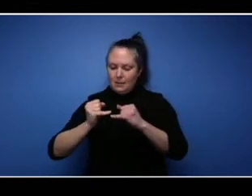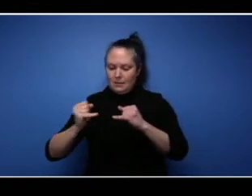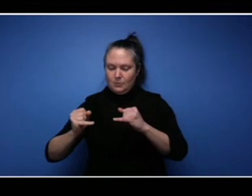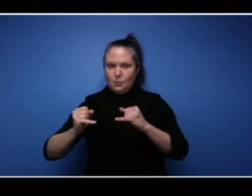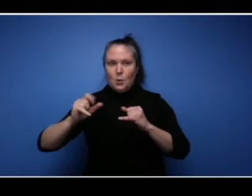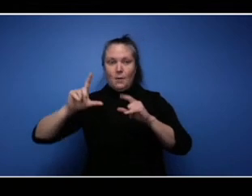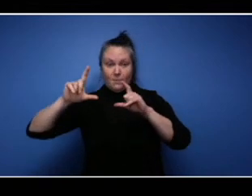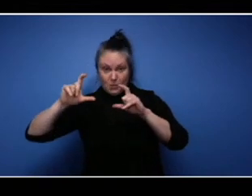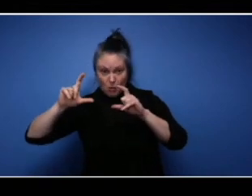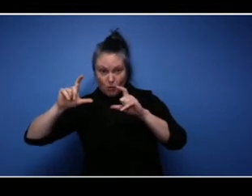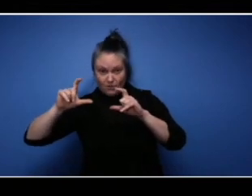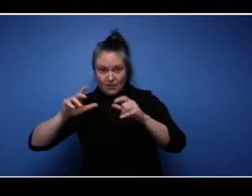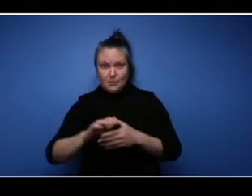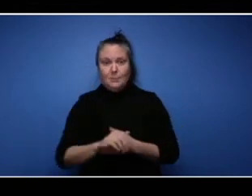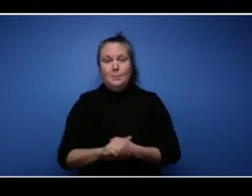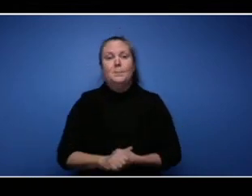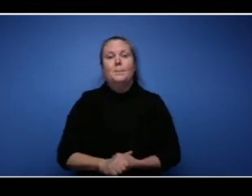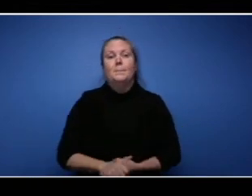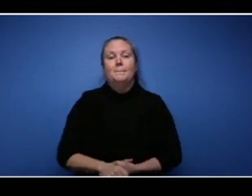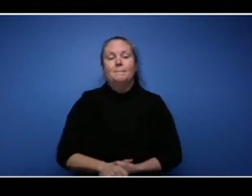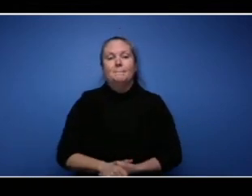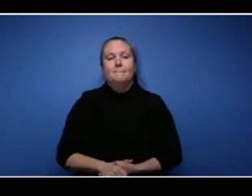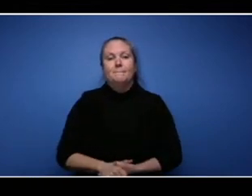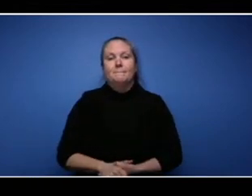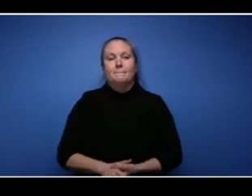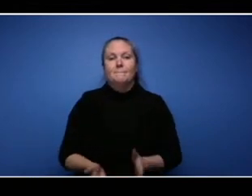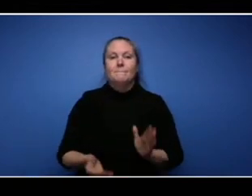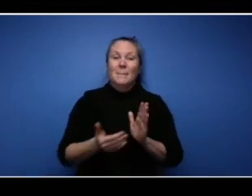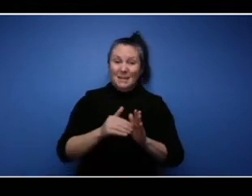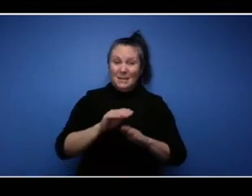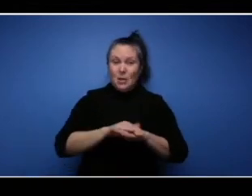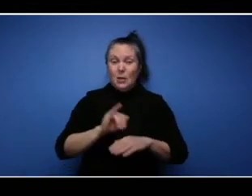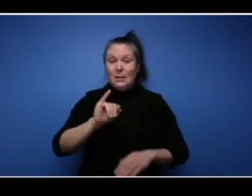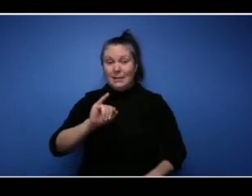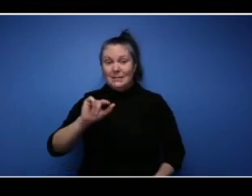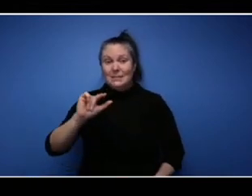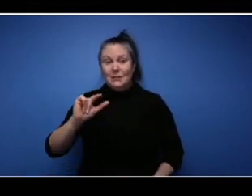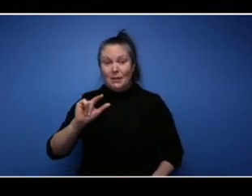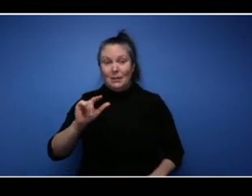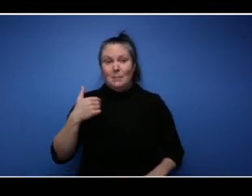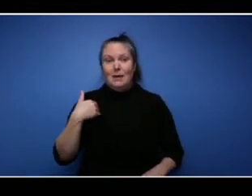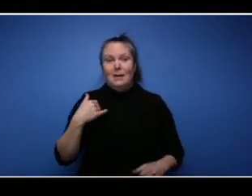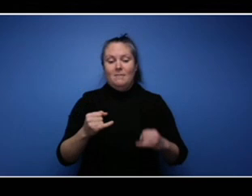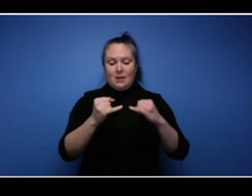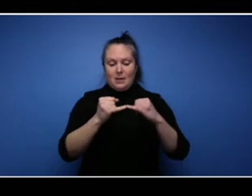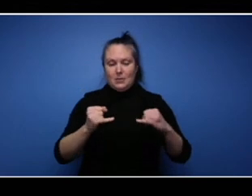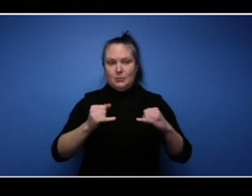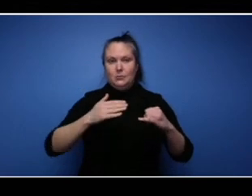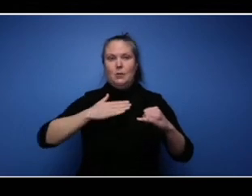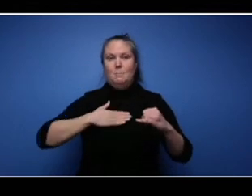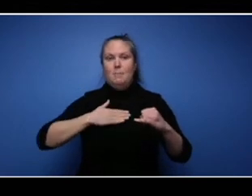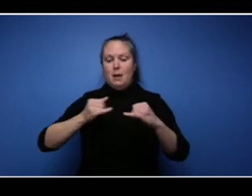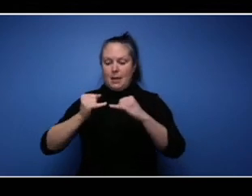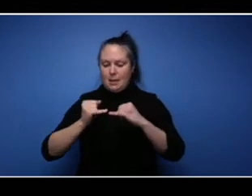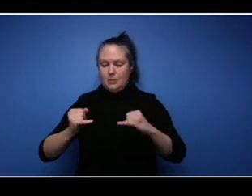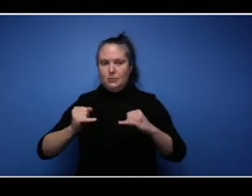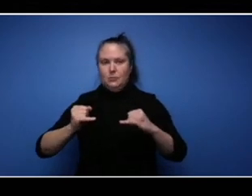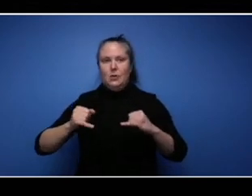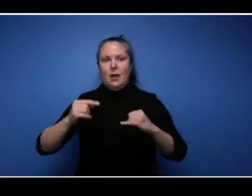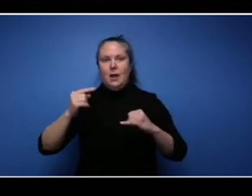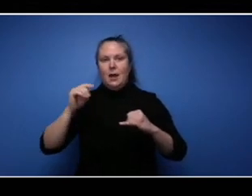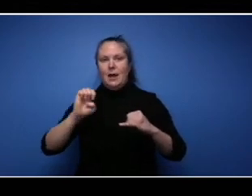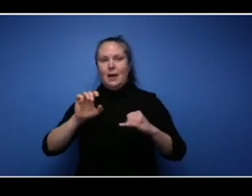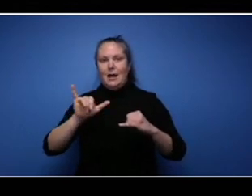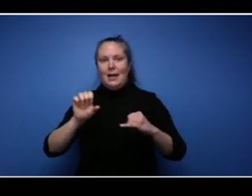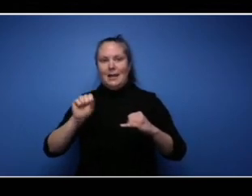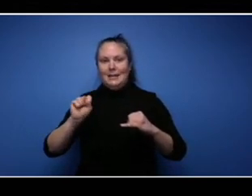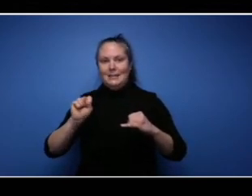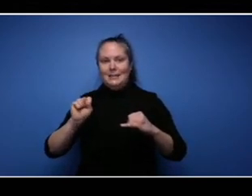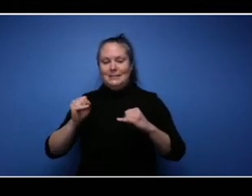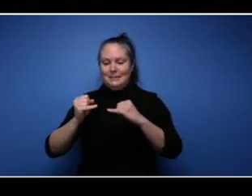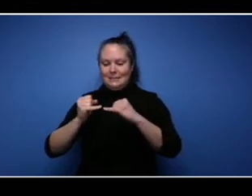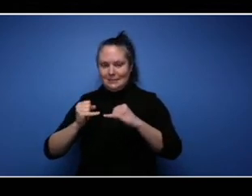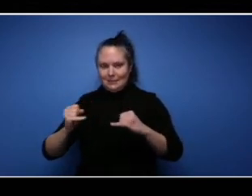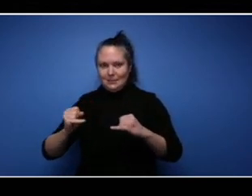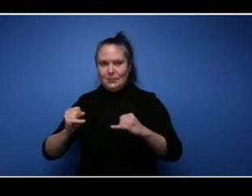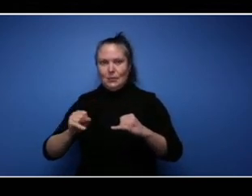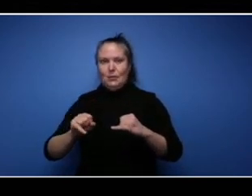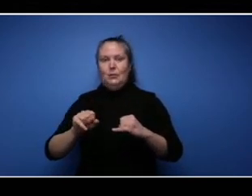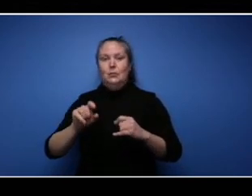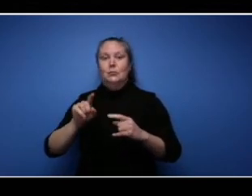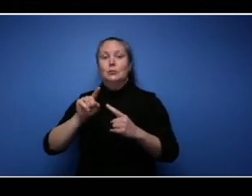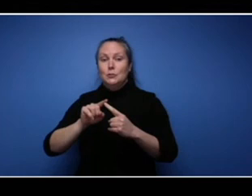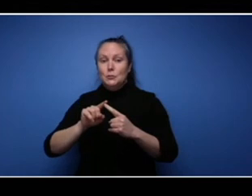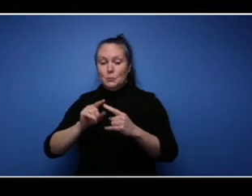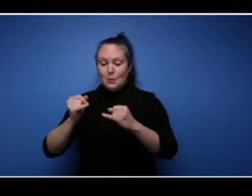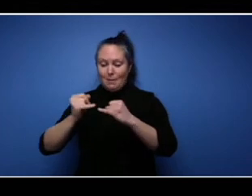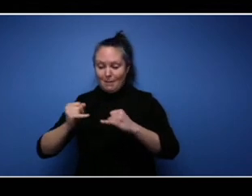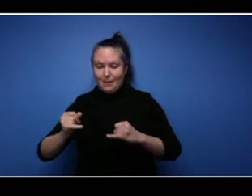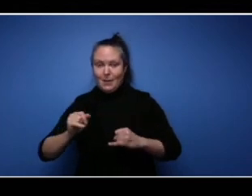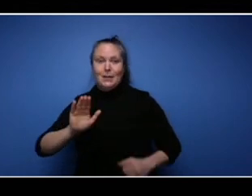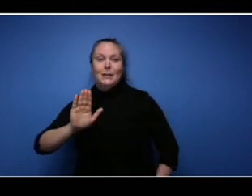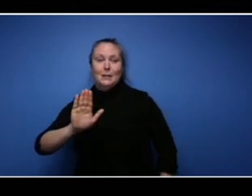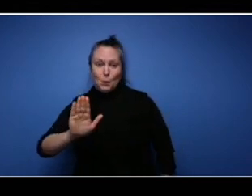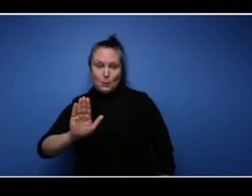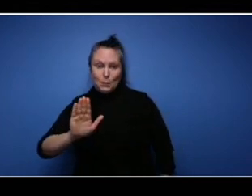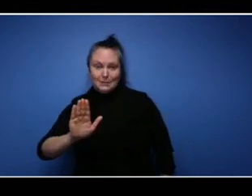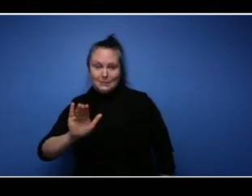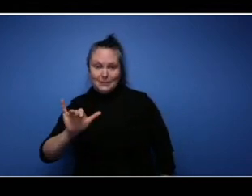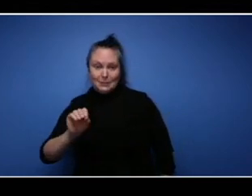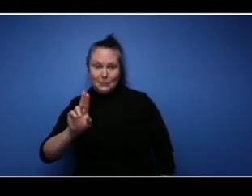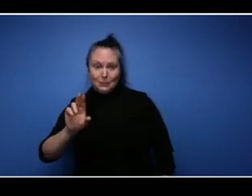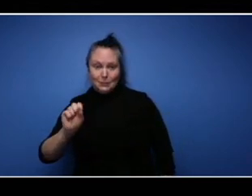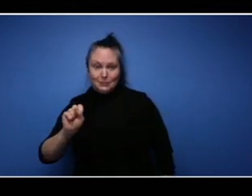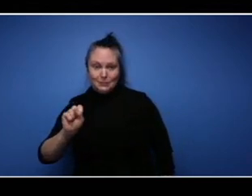from again on Instagram @from_my_eyes_2_yours and also um I have another one oh and you